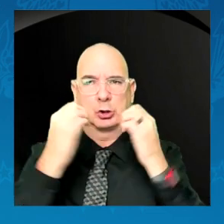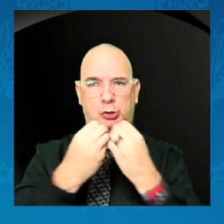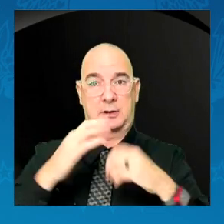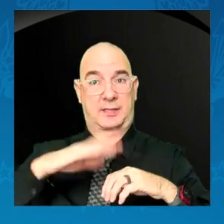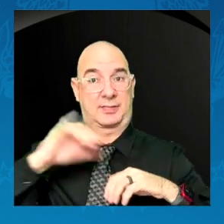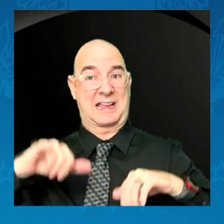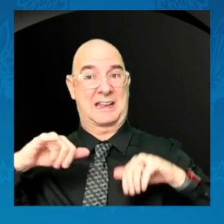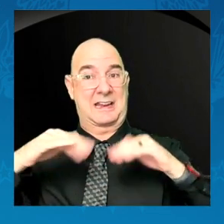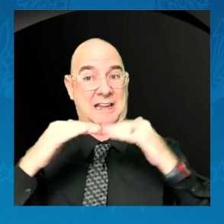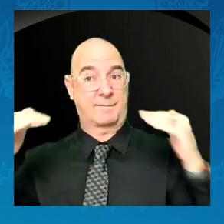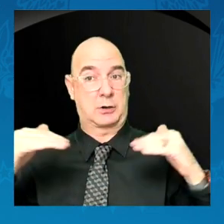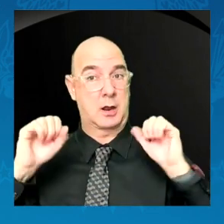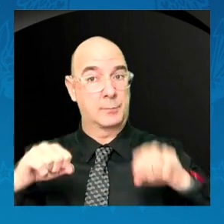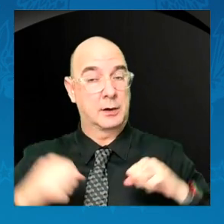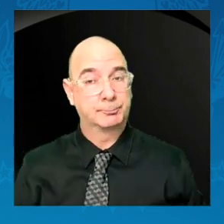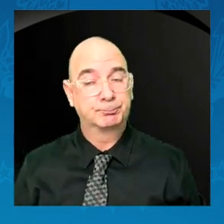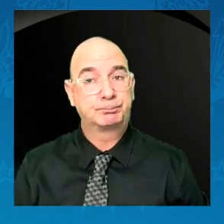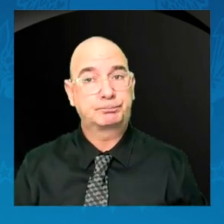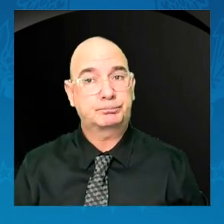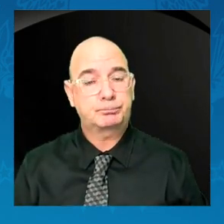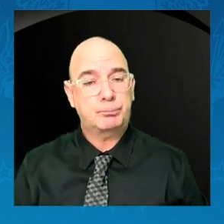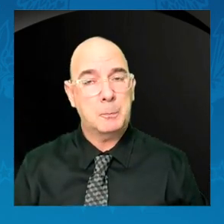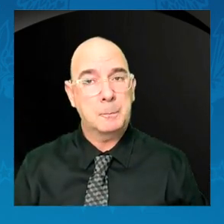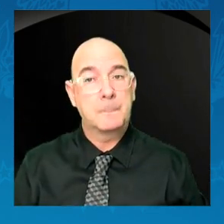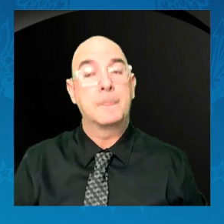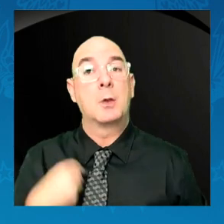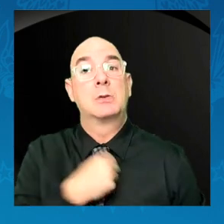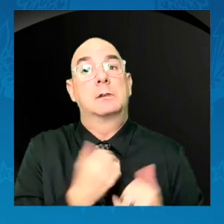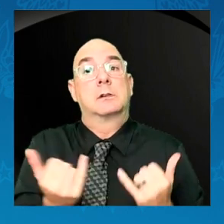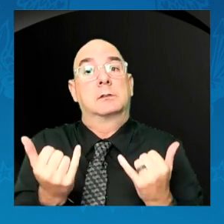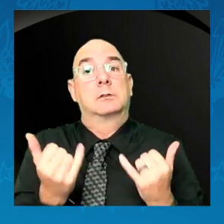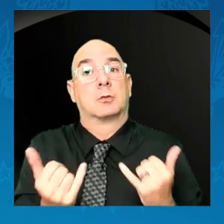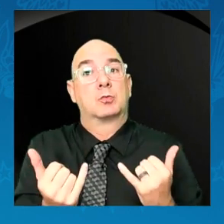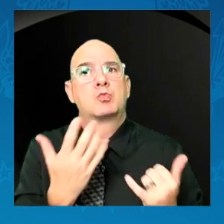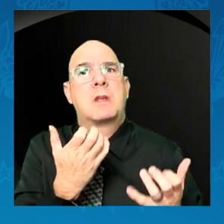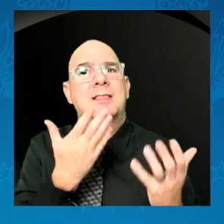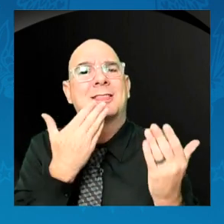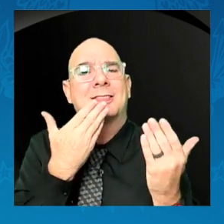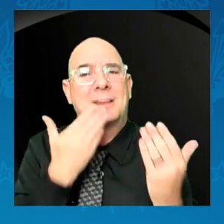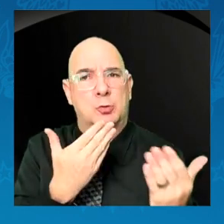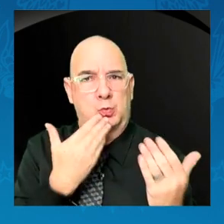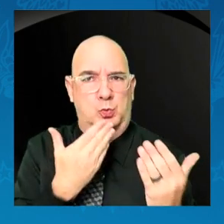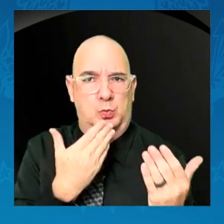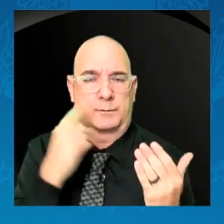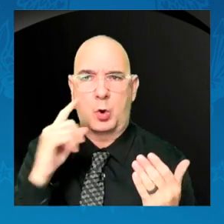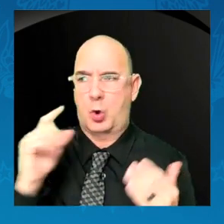In closing, Madam Vice President, I want to thank you on behalf of all of the members of the user's advisory group